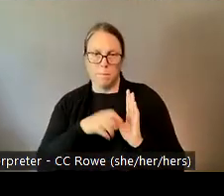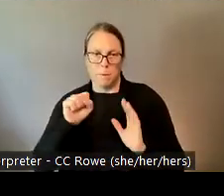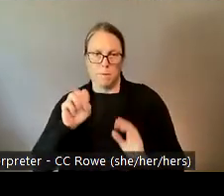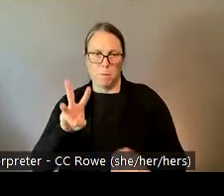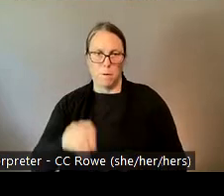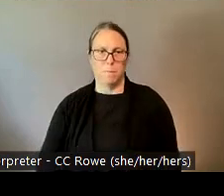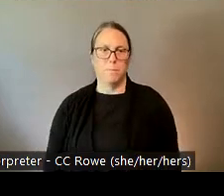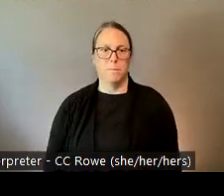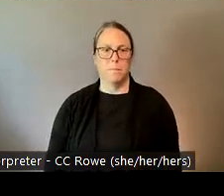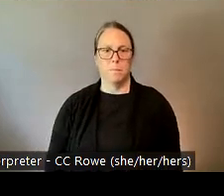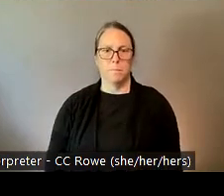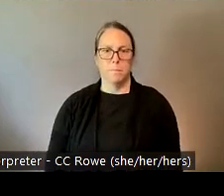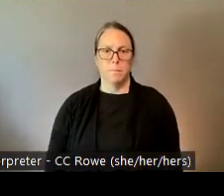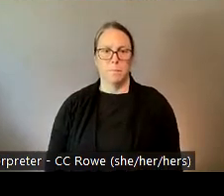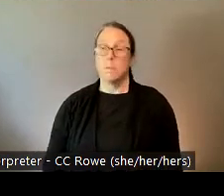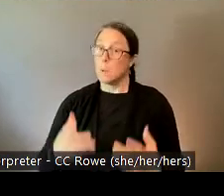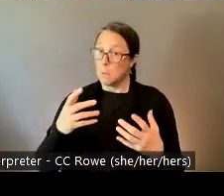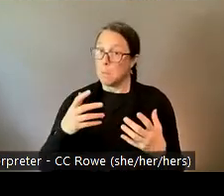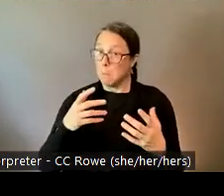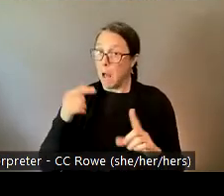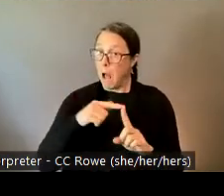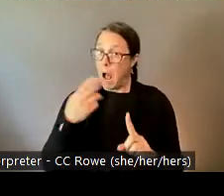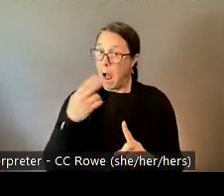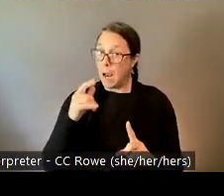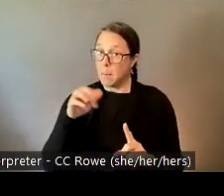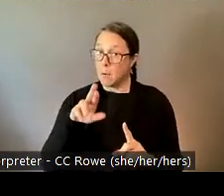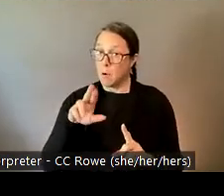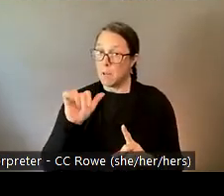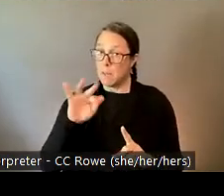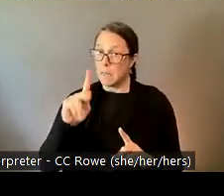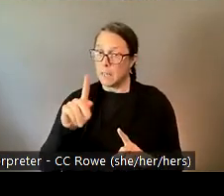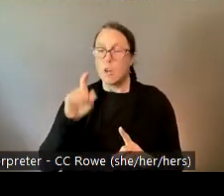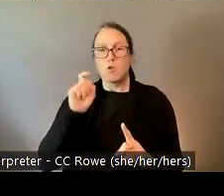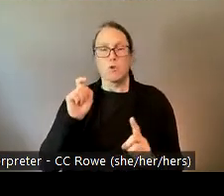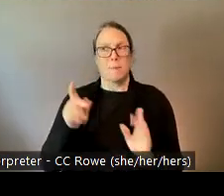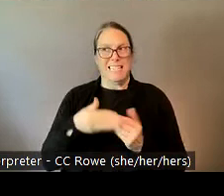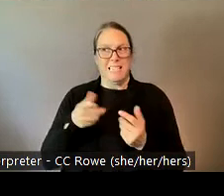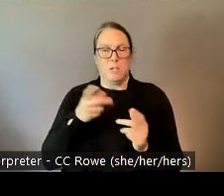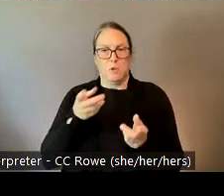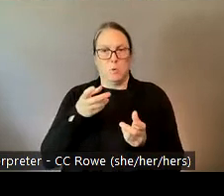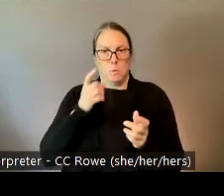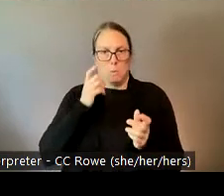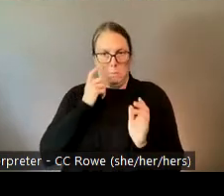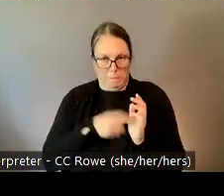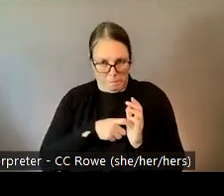You'll want to ensure that the hyperlink stands out from the surrounding text for easy recognition by those with low vision.